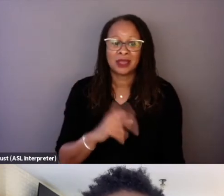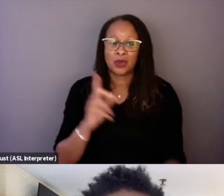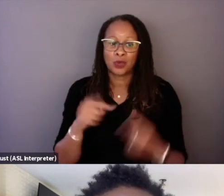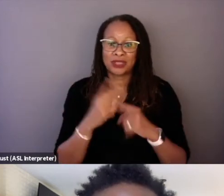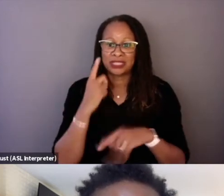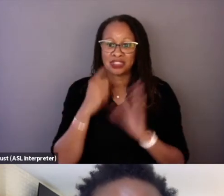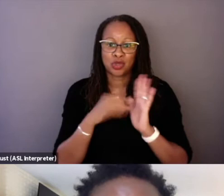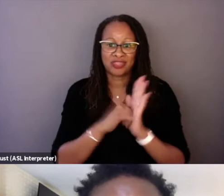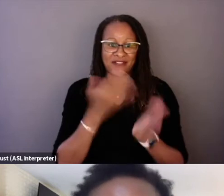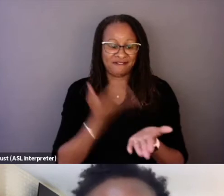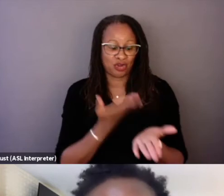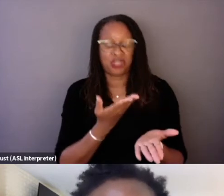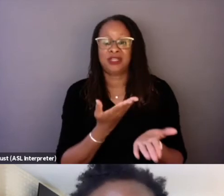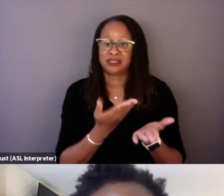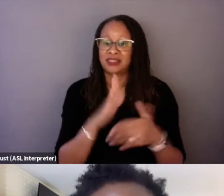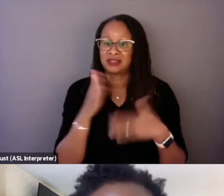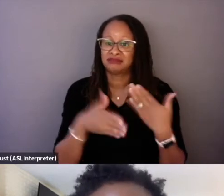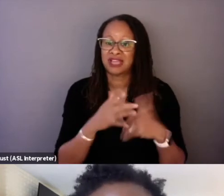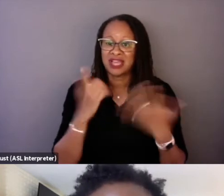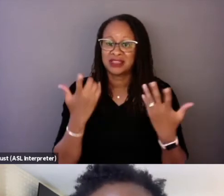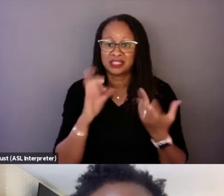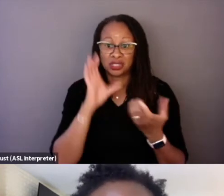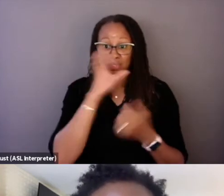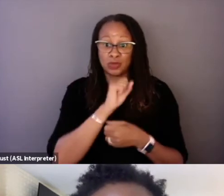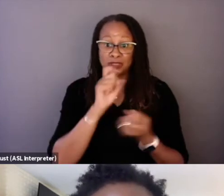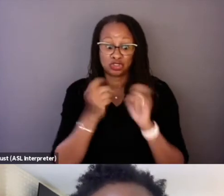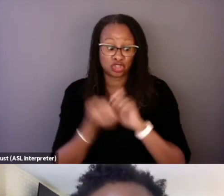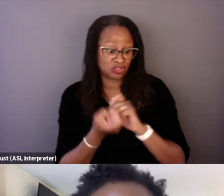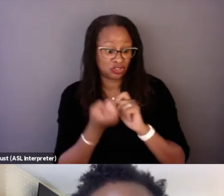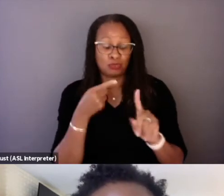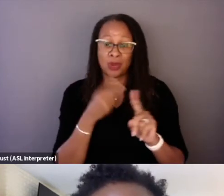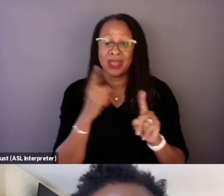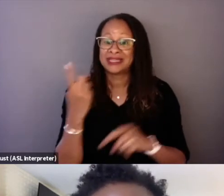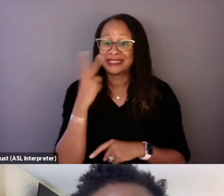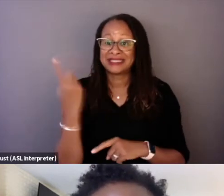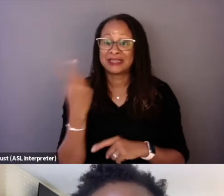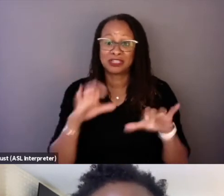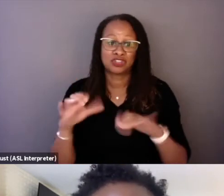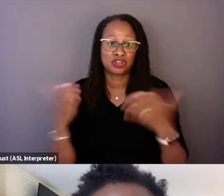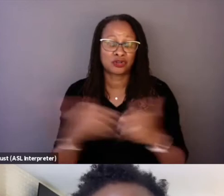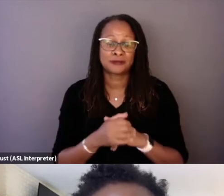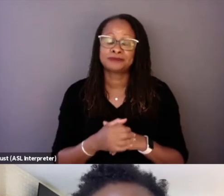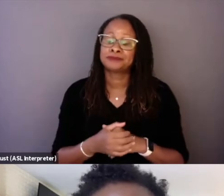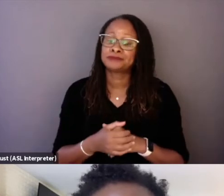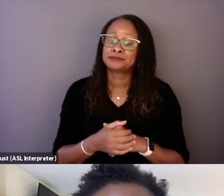they assumed that this was a turning point, we're gonna see something done here. I mean, are either of you optimistic